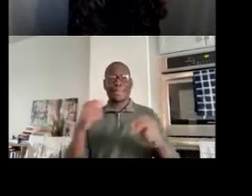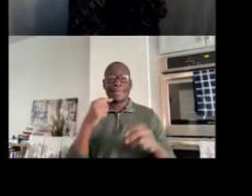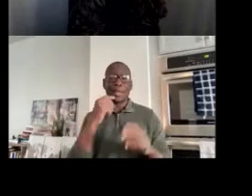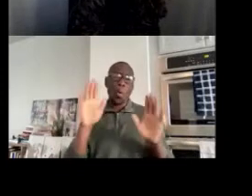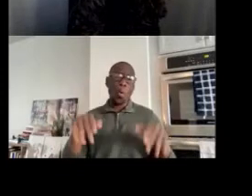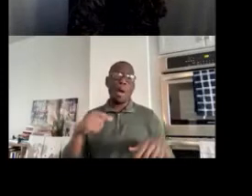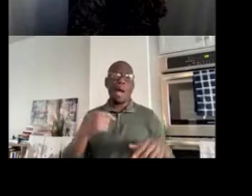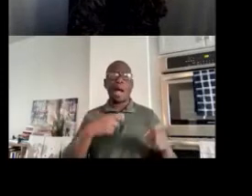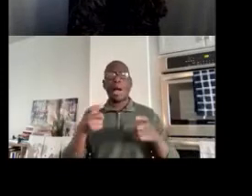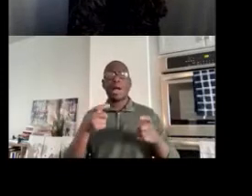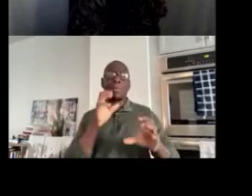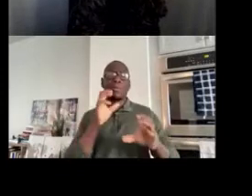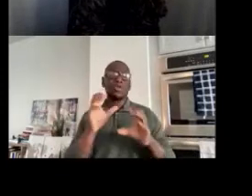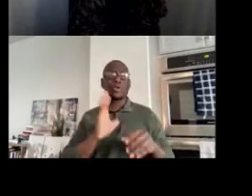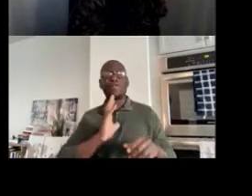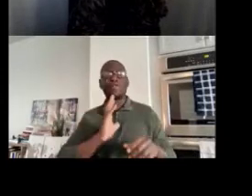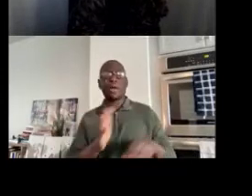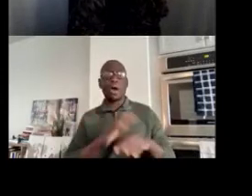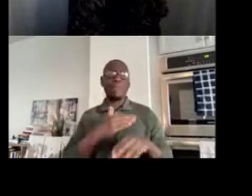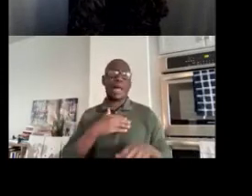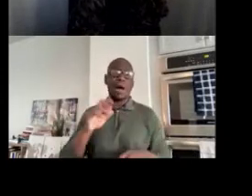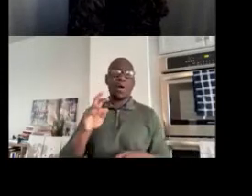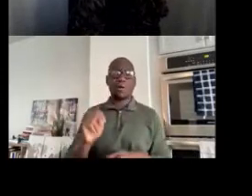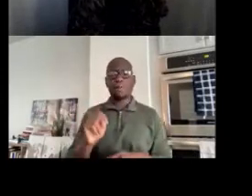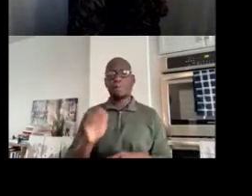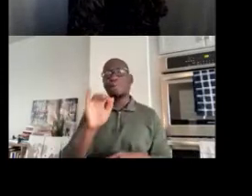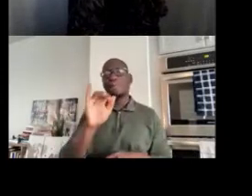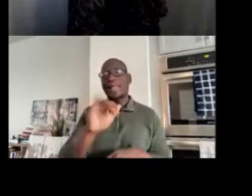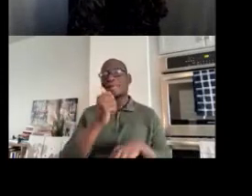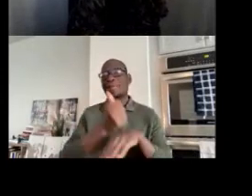The next bullet point down is kind of the mentality of, like,